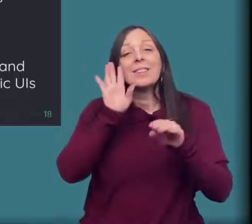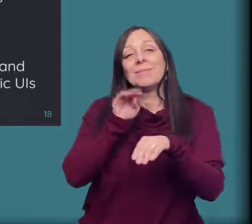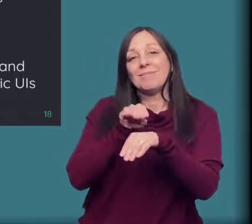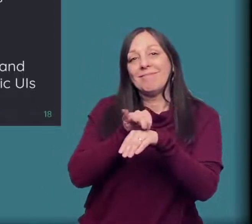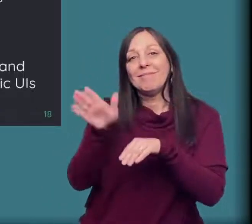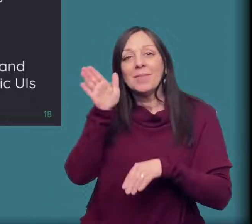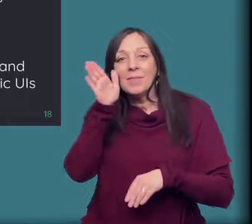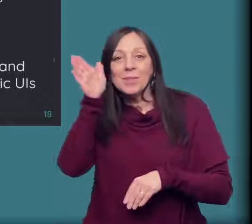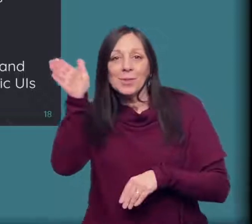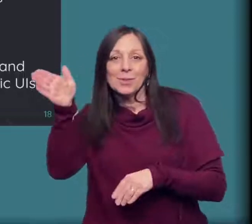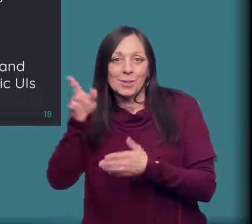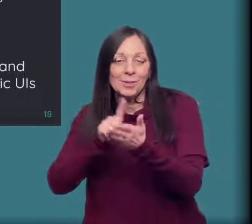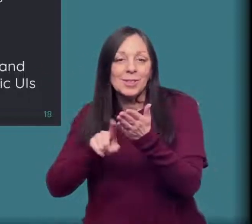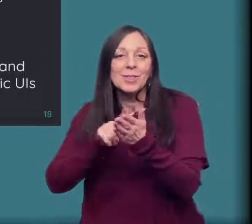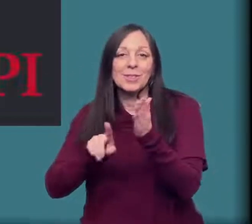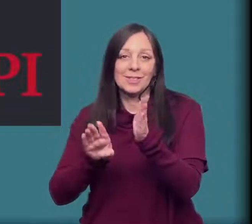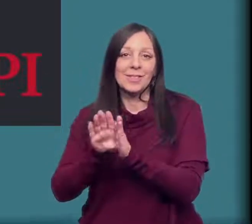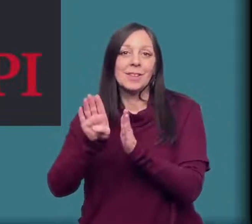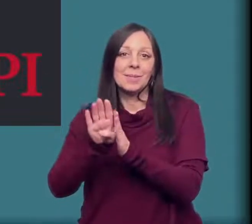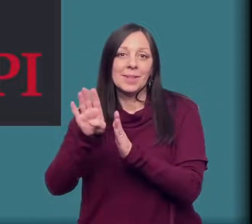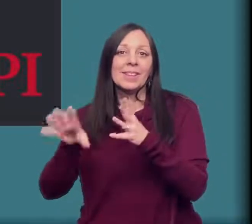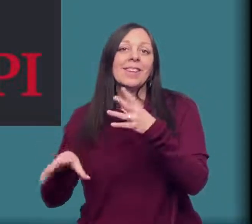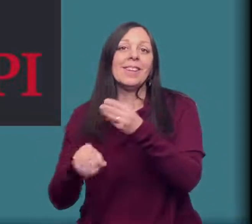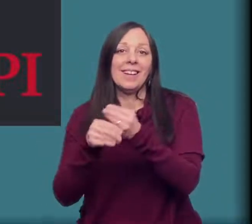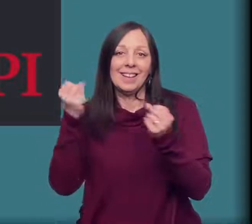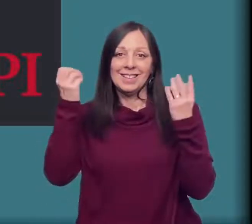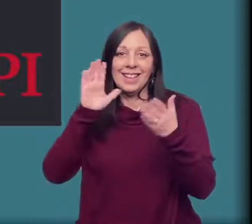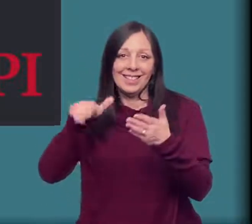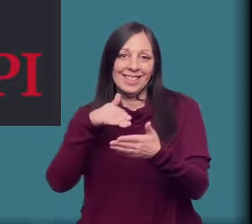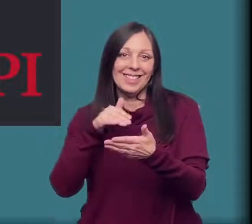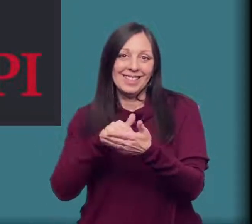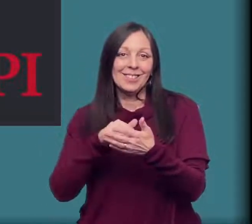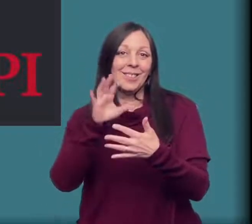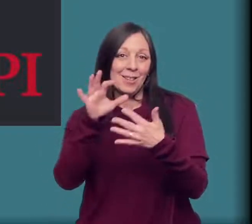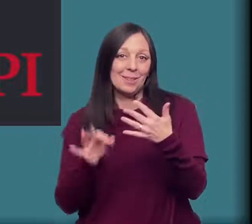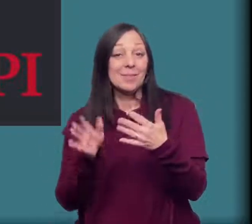This work helps to inform future studies or other SL centric user interfaces. Thank you!